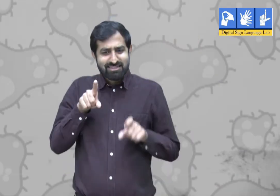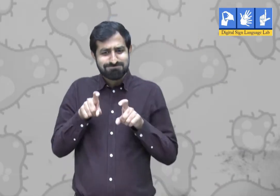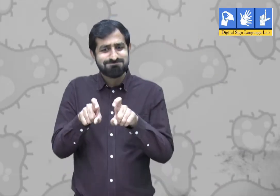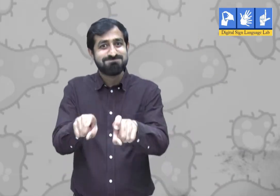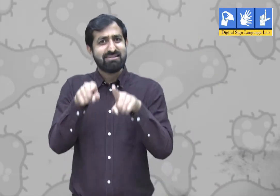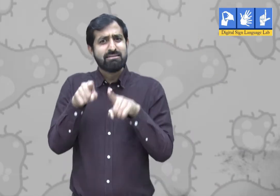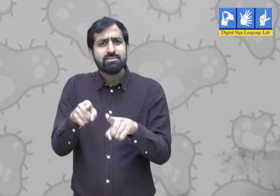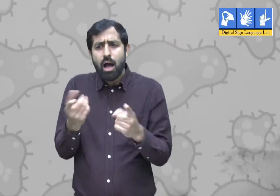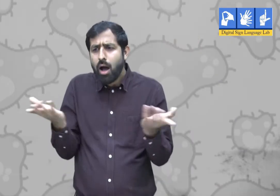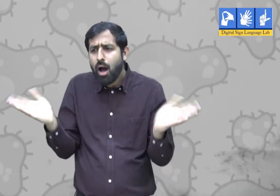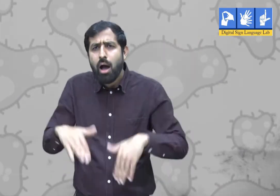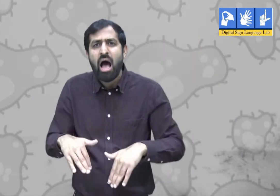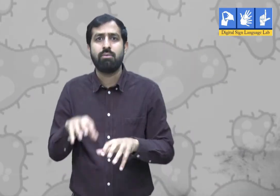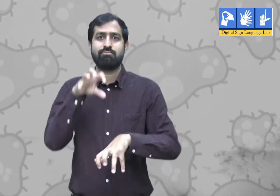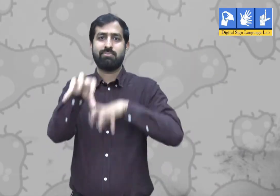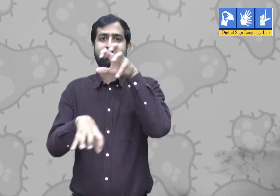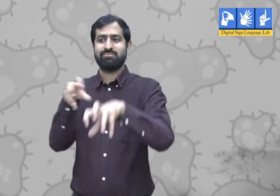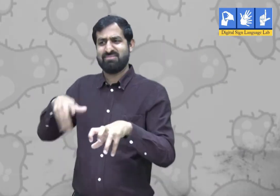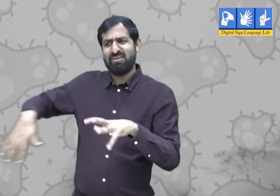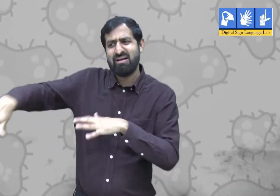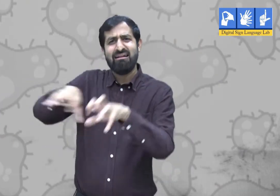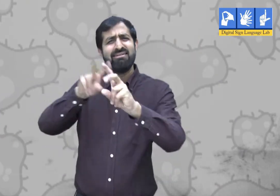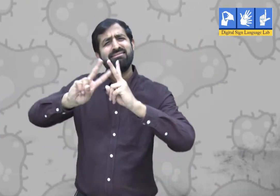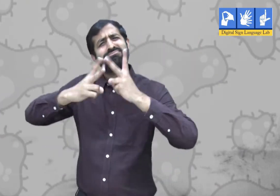Corona viruses cause disease in animals.